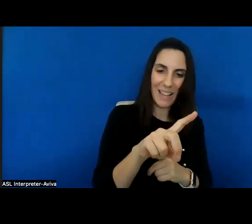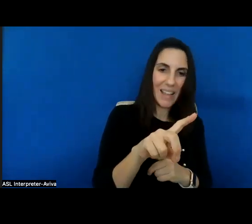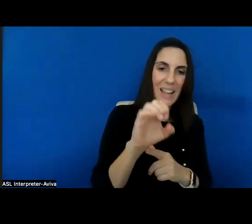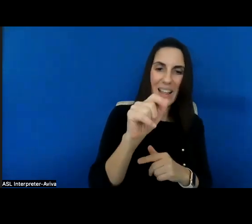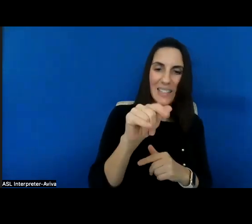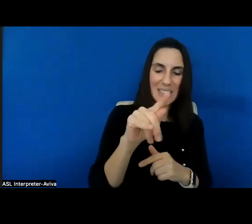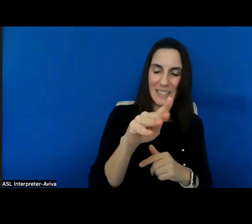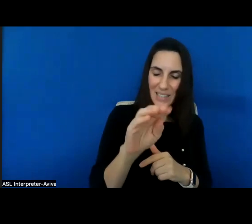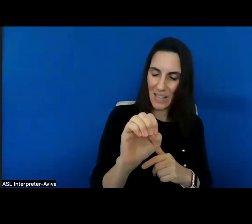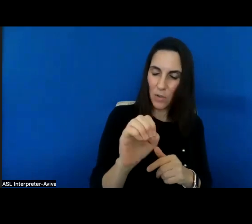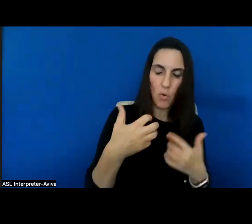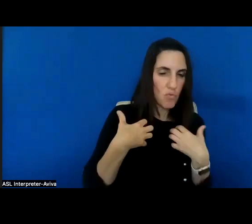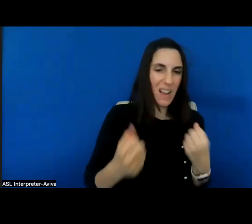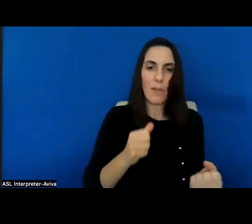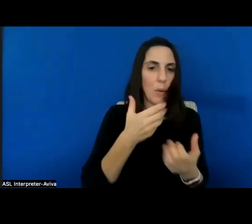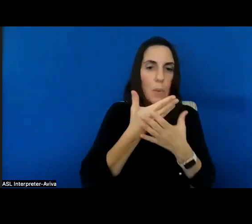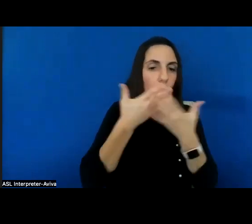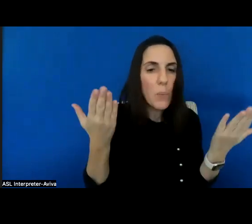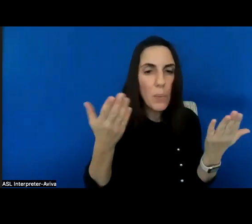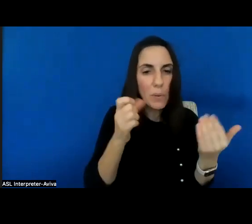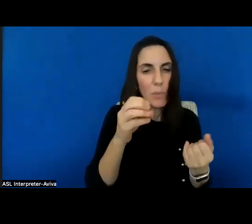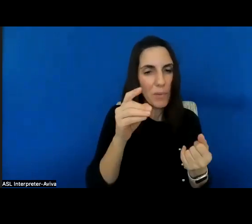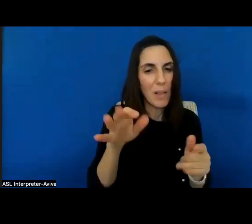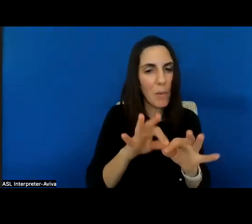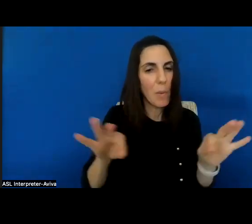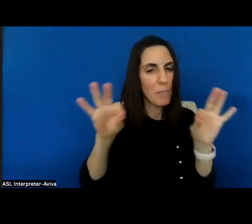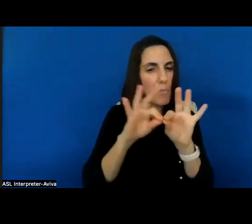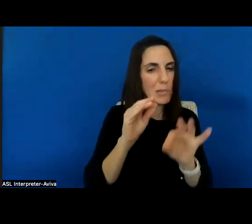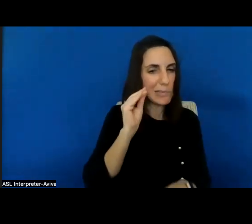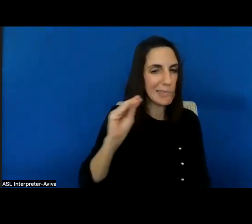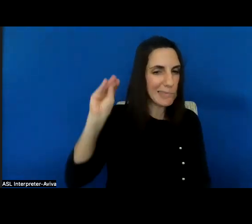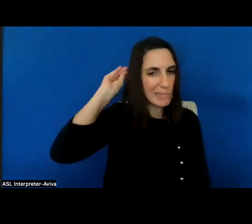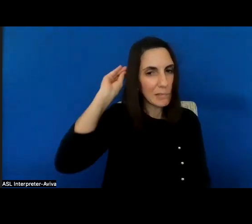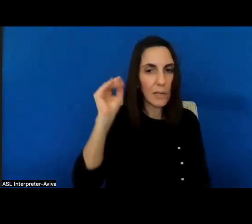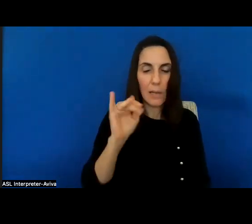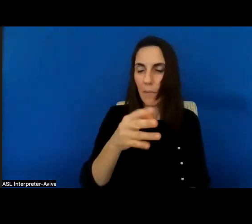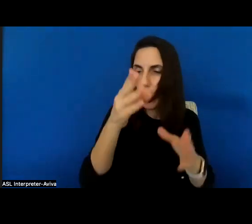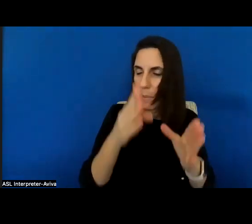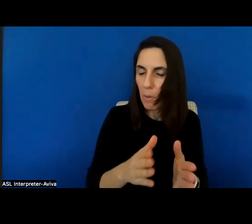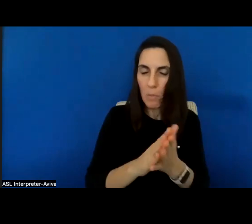So that's something to keep in mind, especially as somebody ages, and they have an able account,